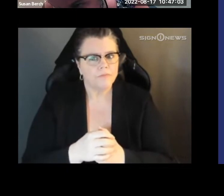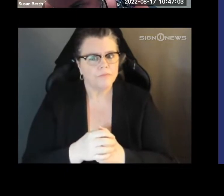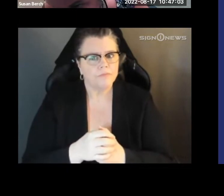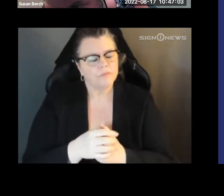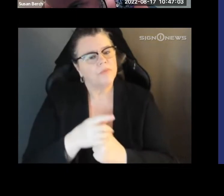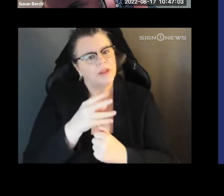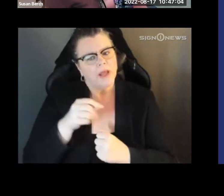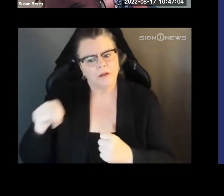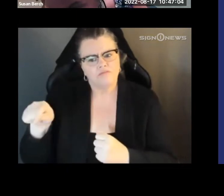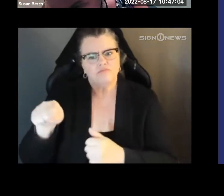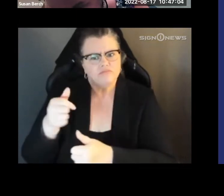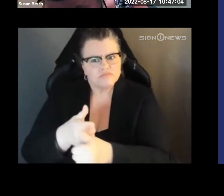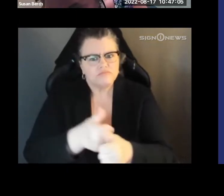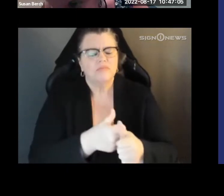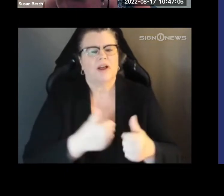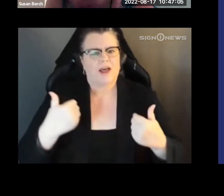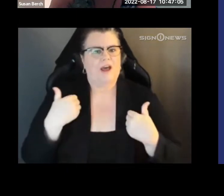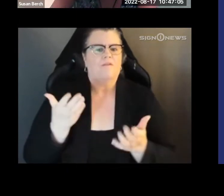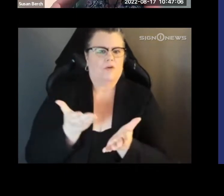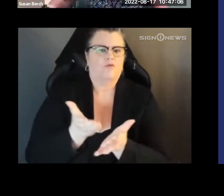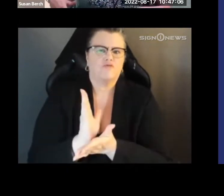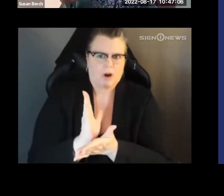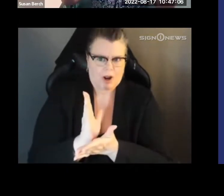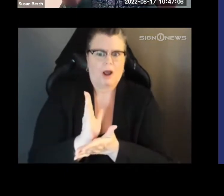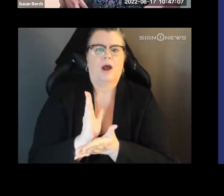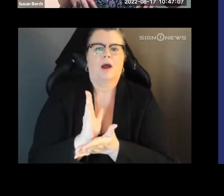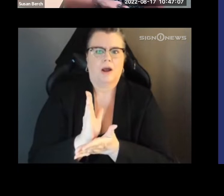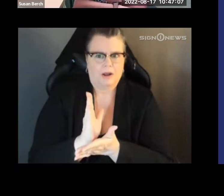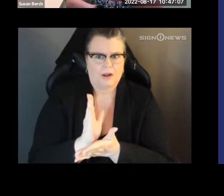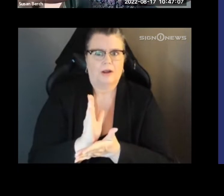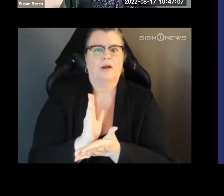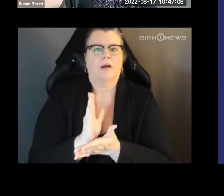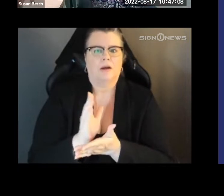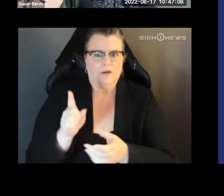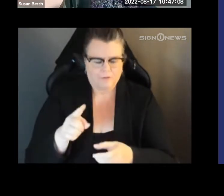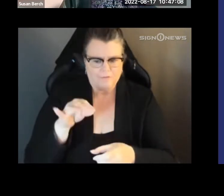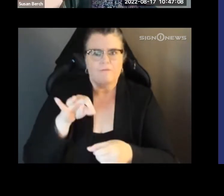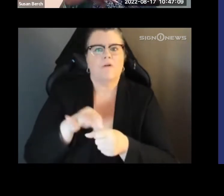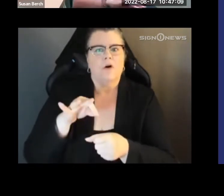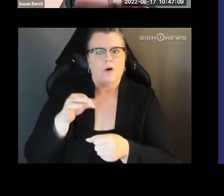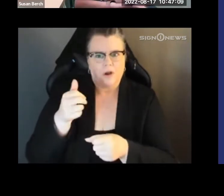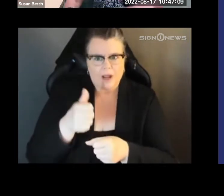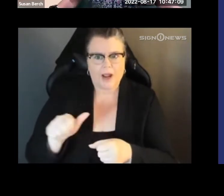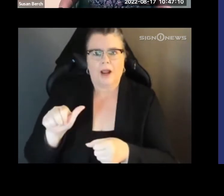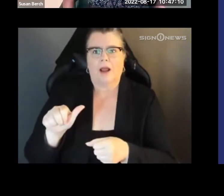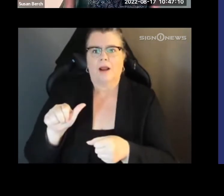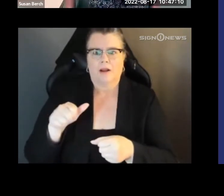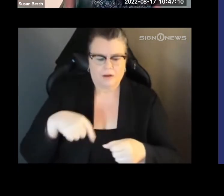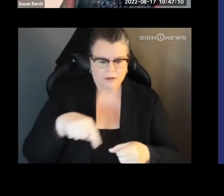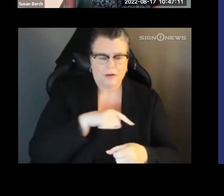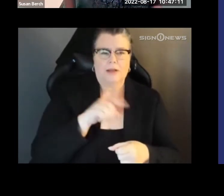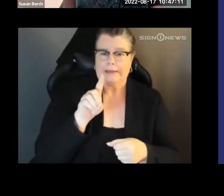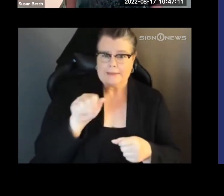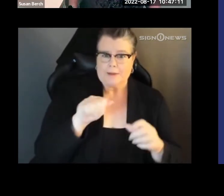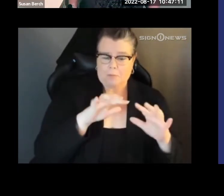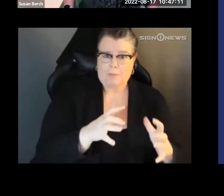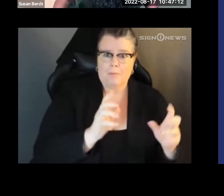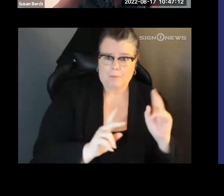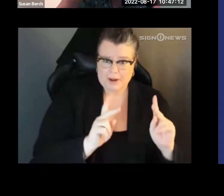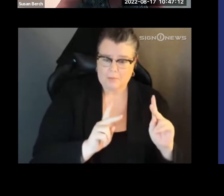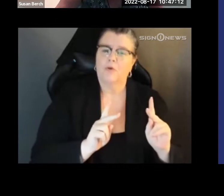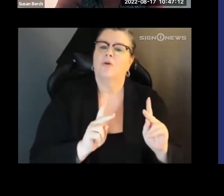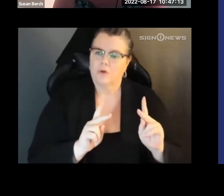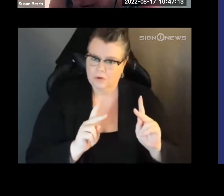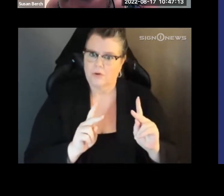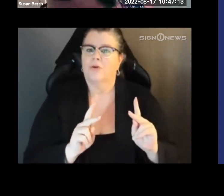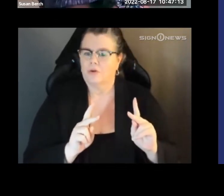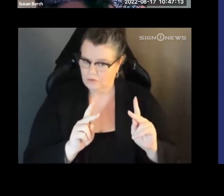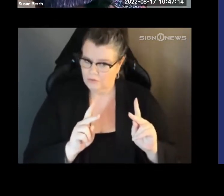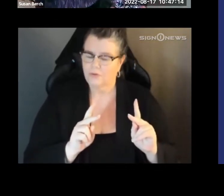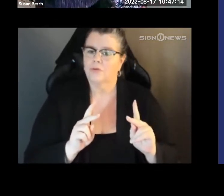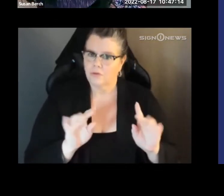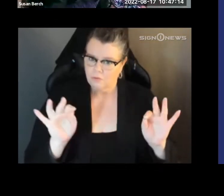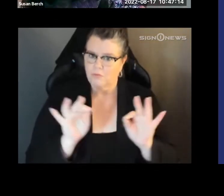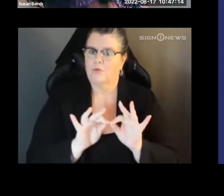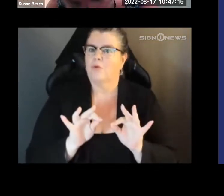thank you it's also a privilege to vote